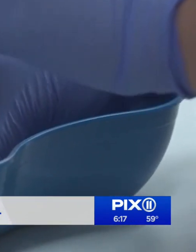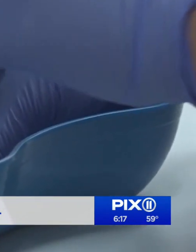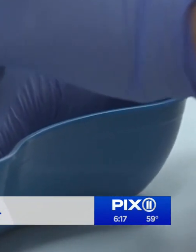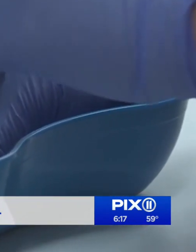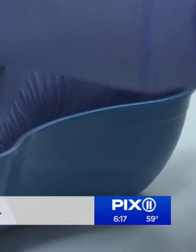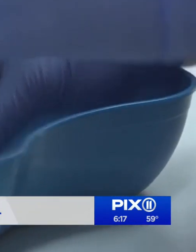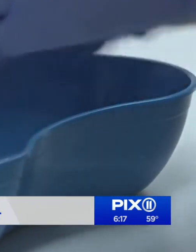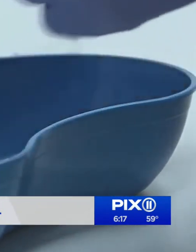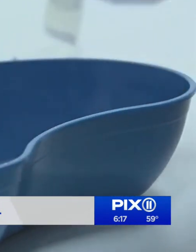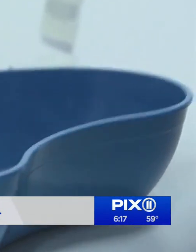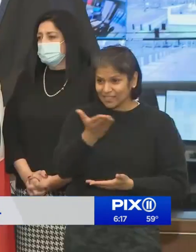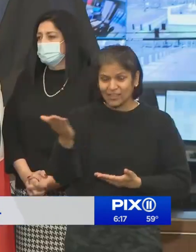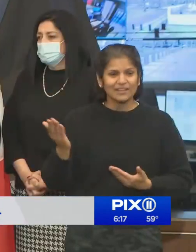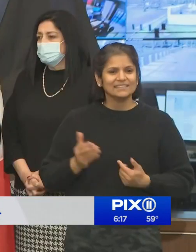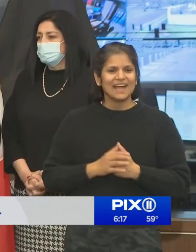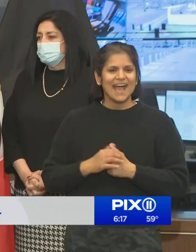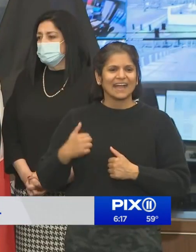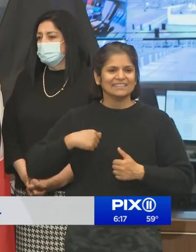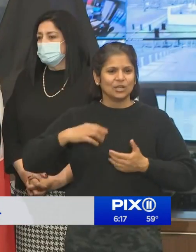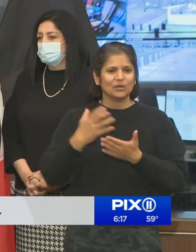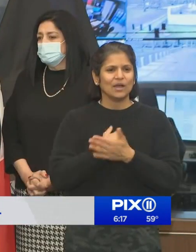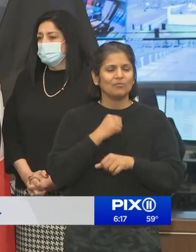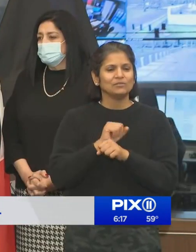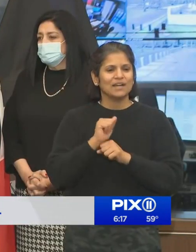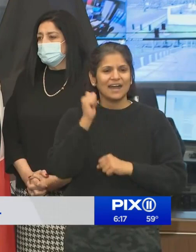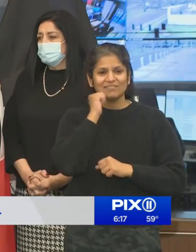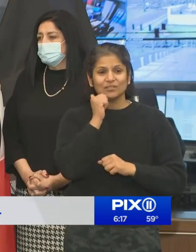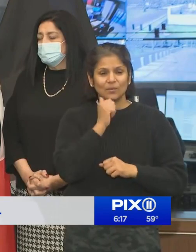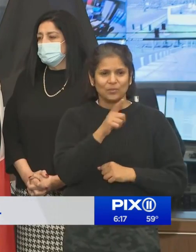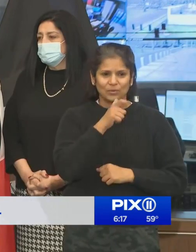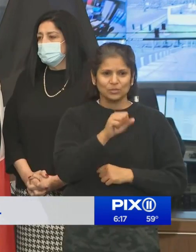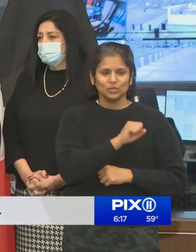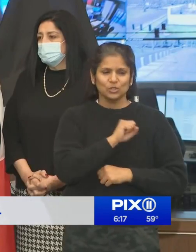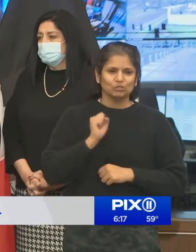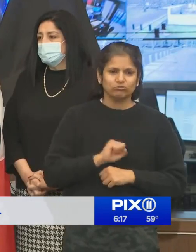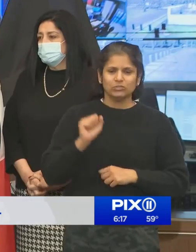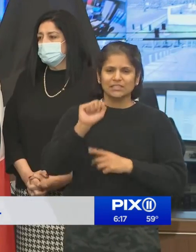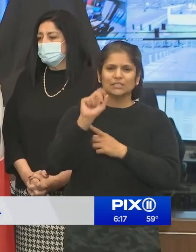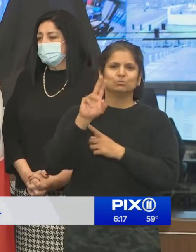management is on standby 24 hours a day. It's cool praised the men and women of the